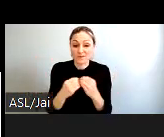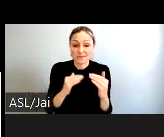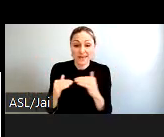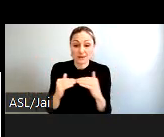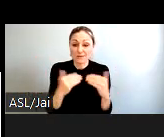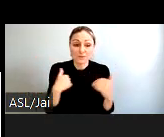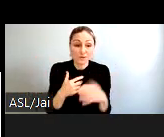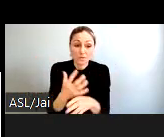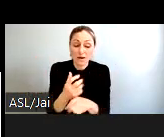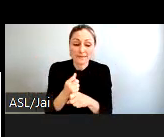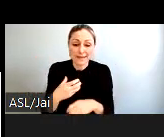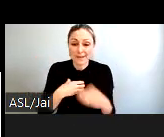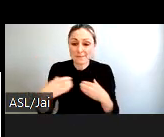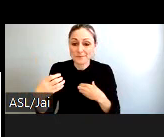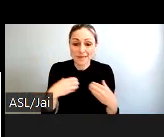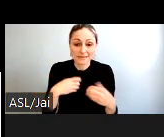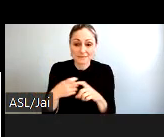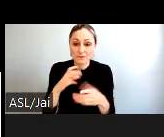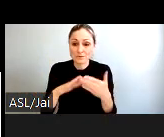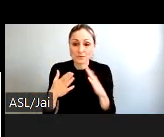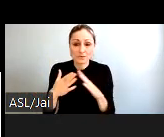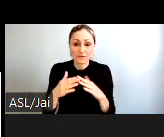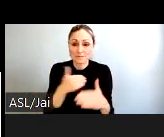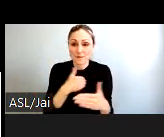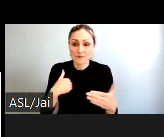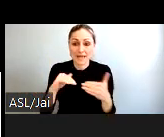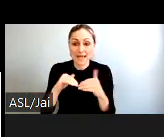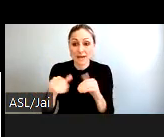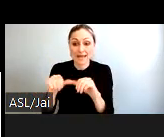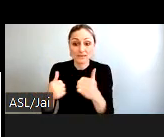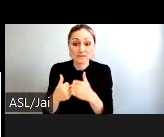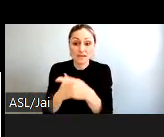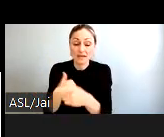from community members about how agencies have created unnecessary barriers for compensation.